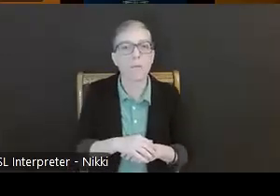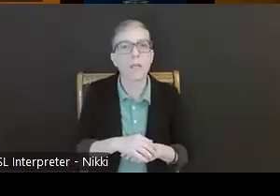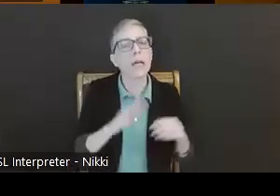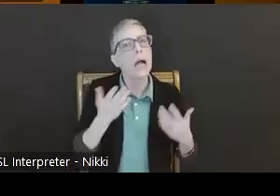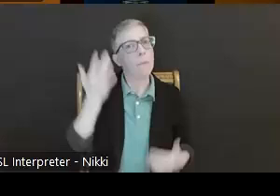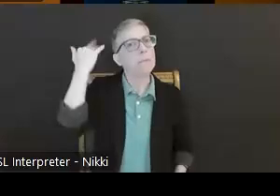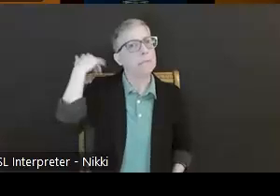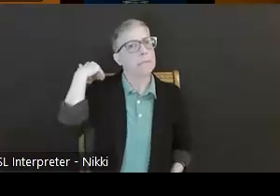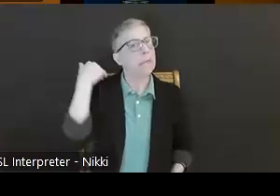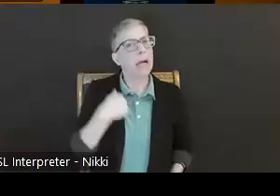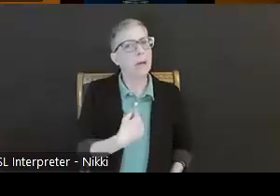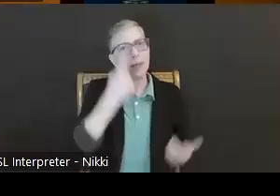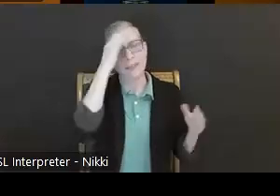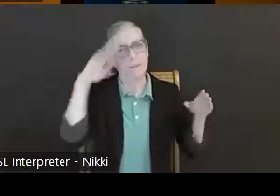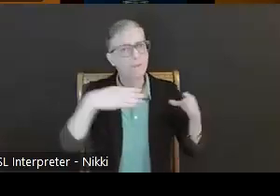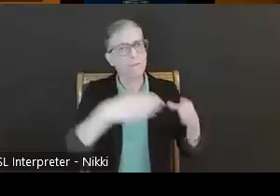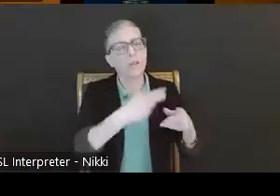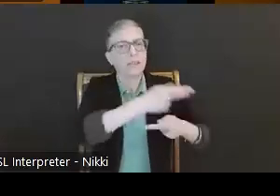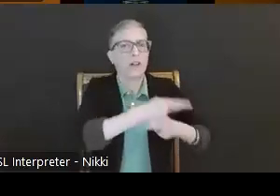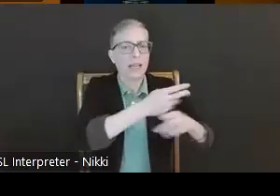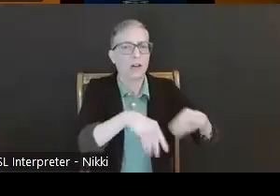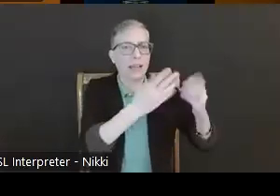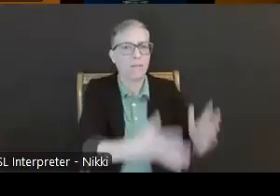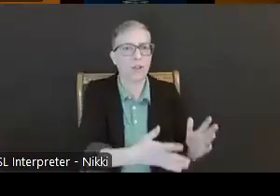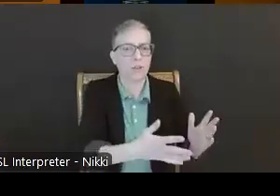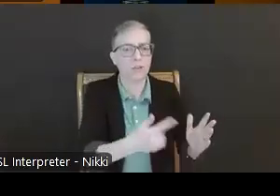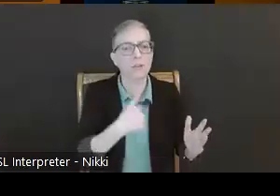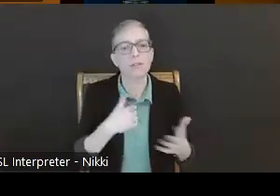a lot of work geriatric mental health and chronic disease but I found myself working with the